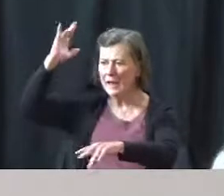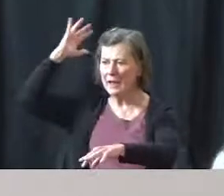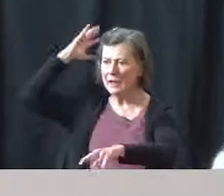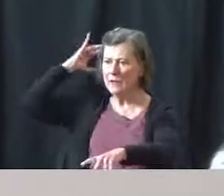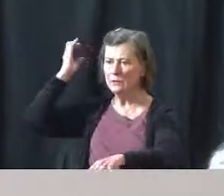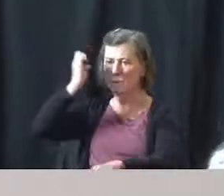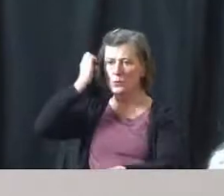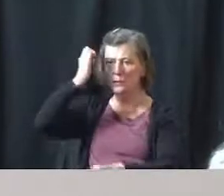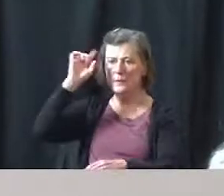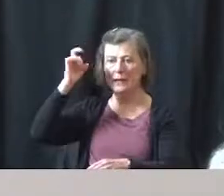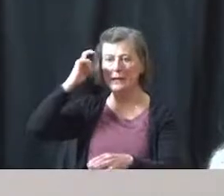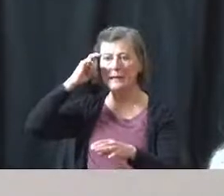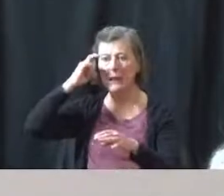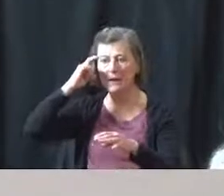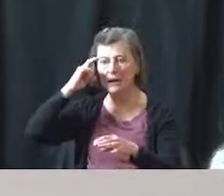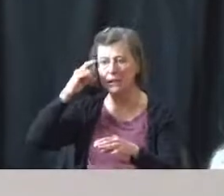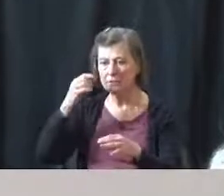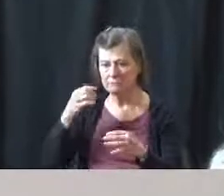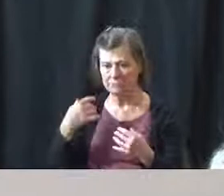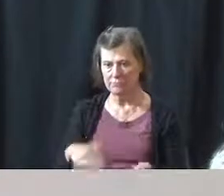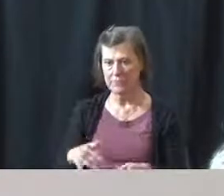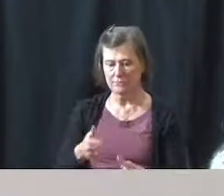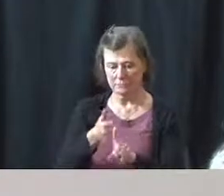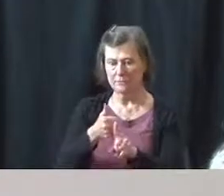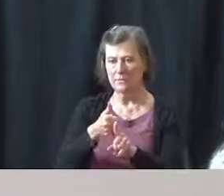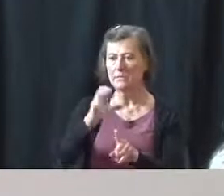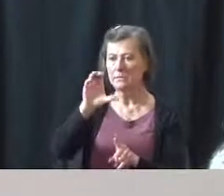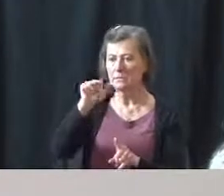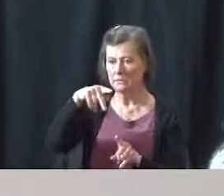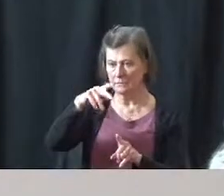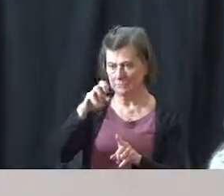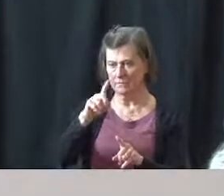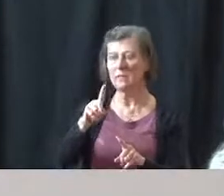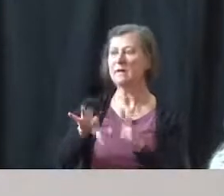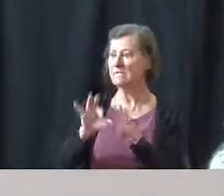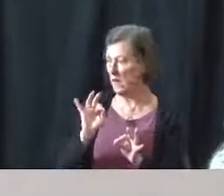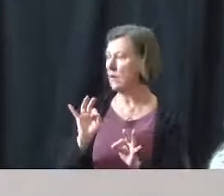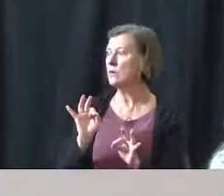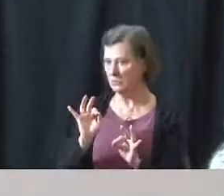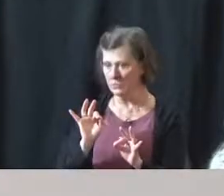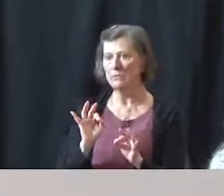And, he quickly discovered that it met the spiritual needs of Czechs who were seeking